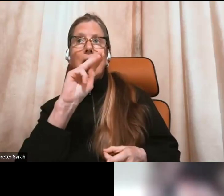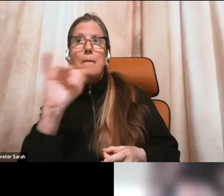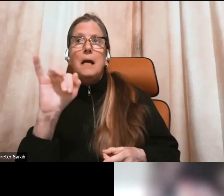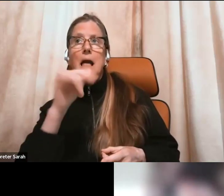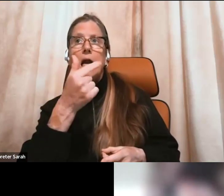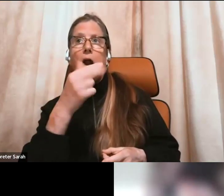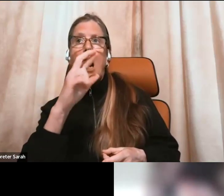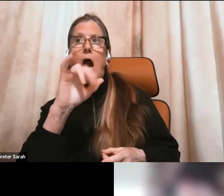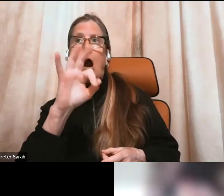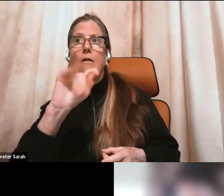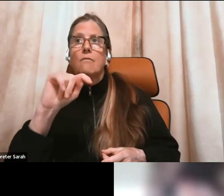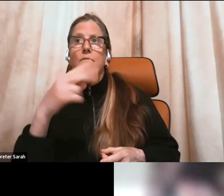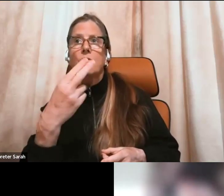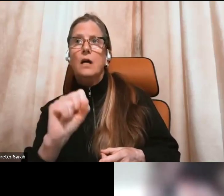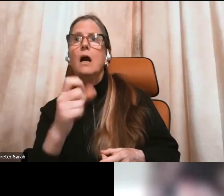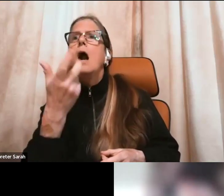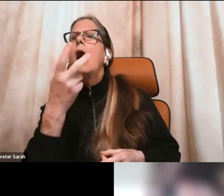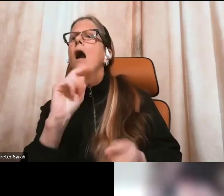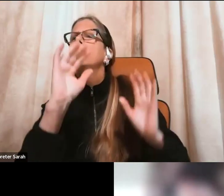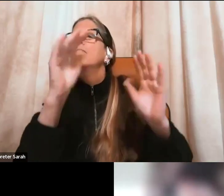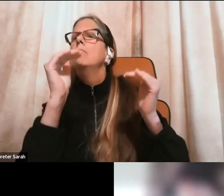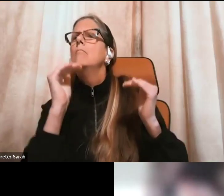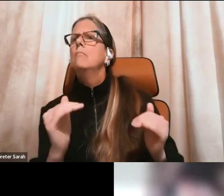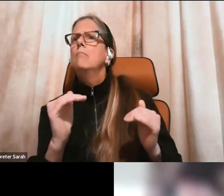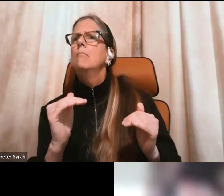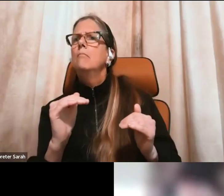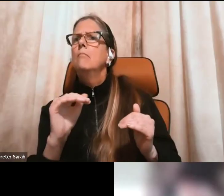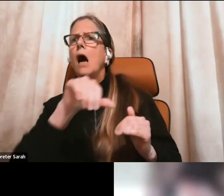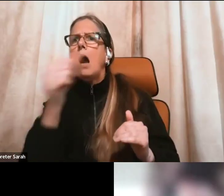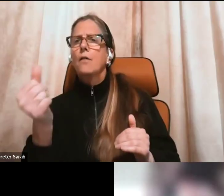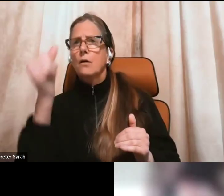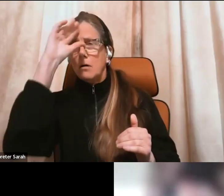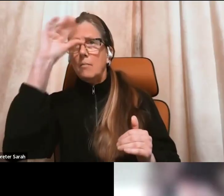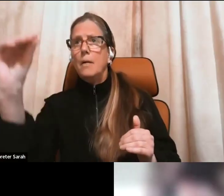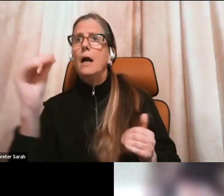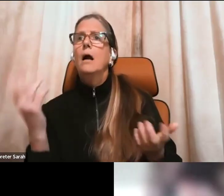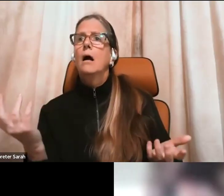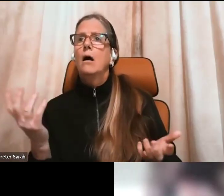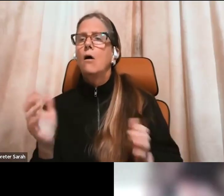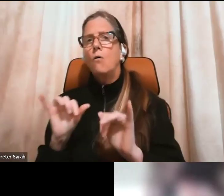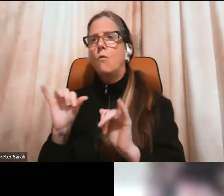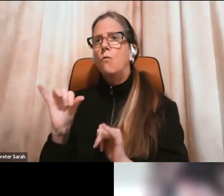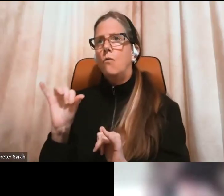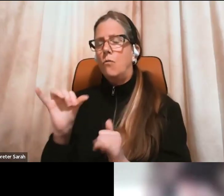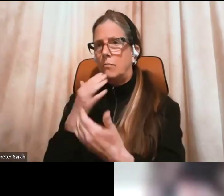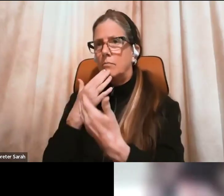has her hand raised, and then there's also another gentleman. Thank you. Okay.